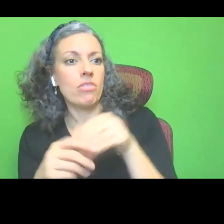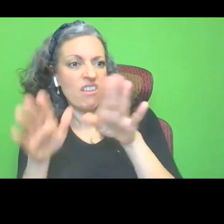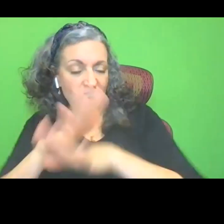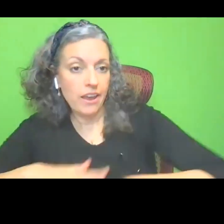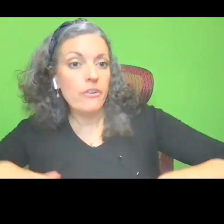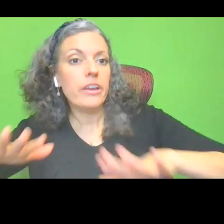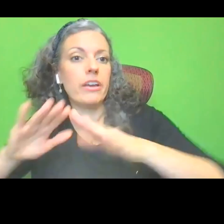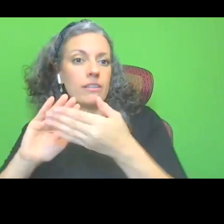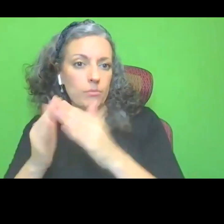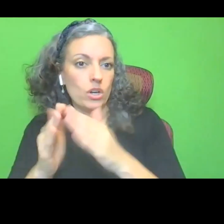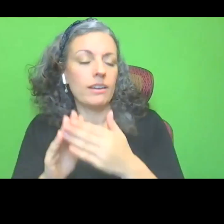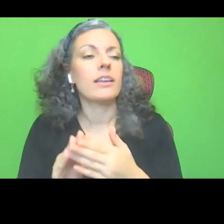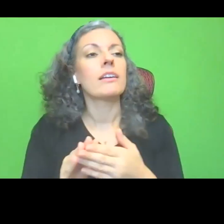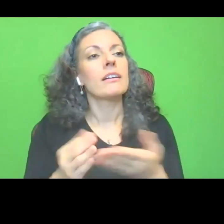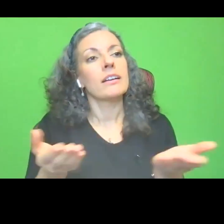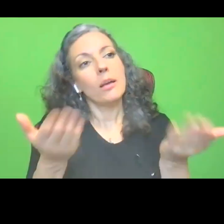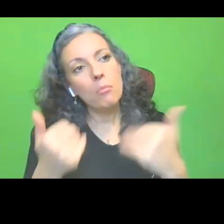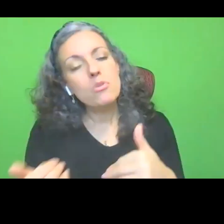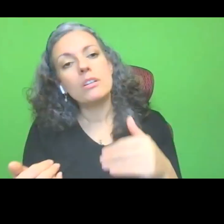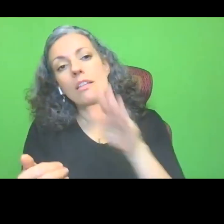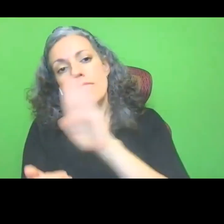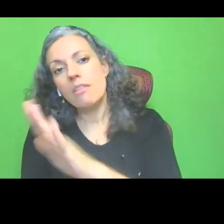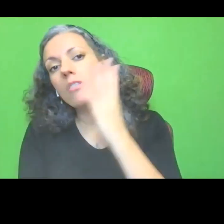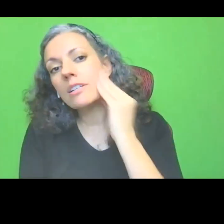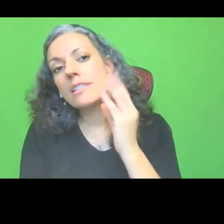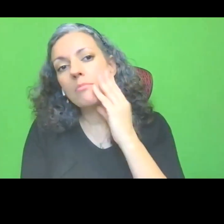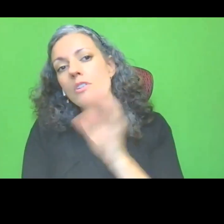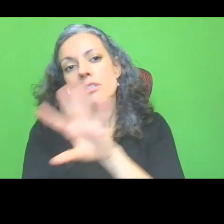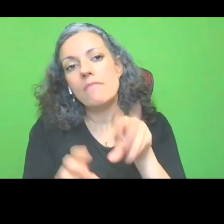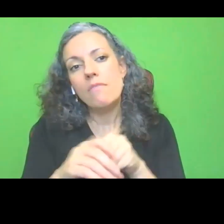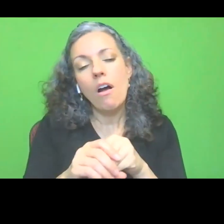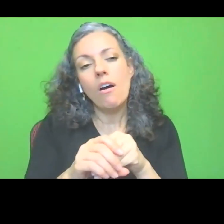that can come in and bring that lived experience to a number of people across the organization.